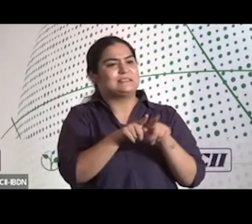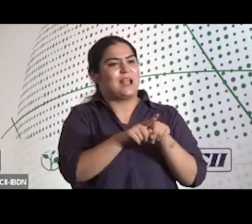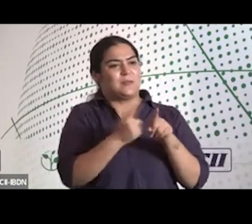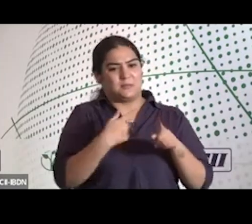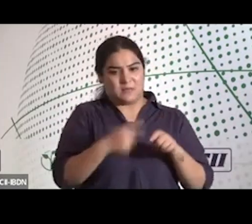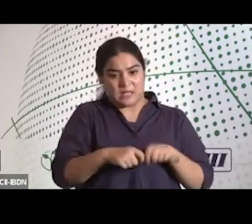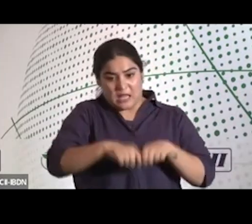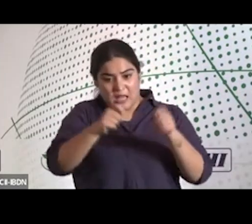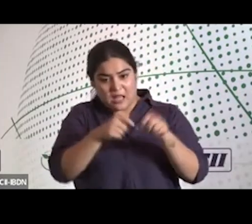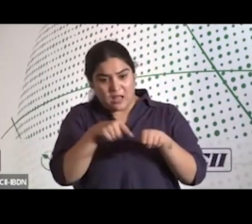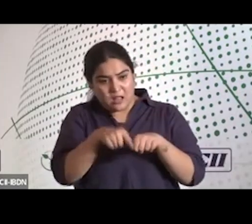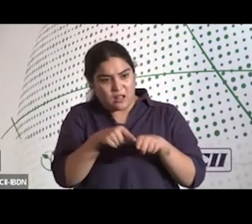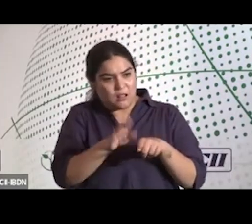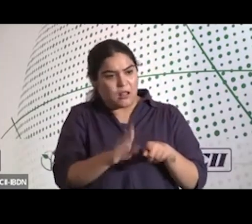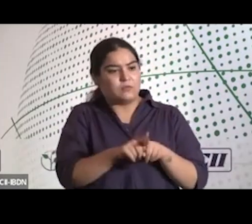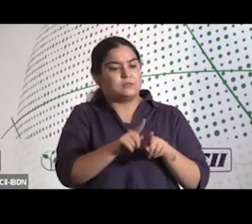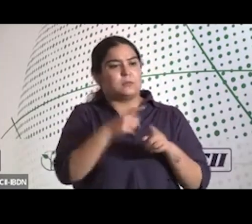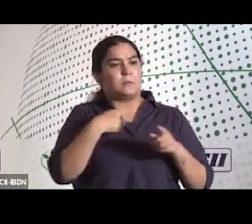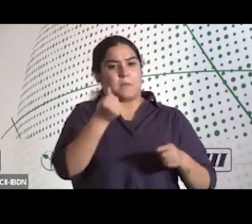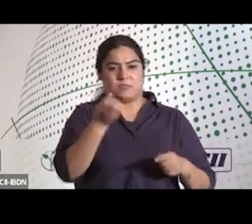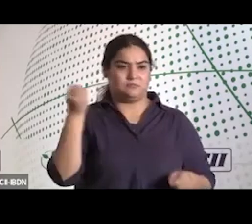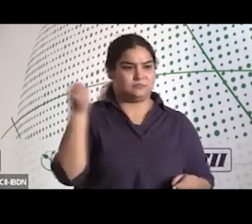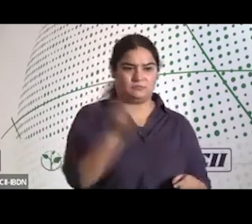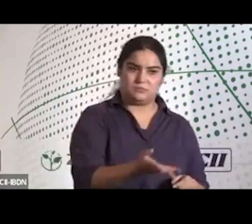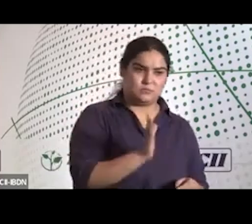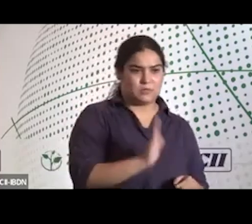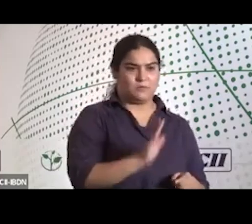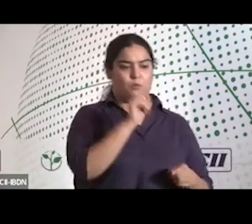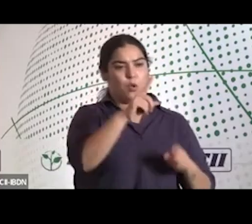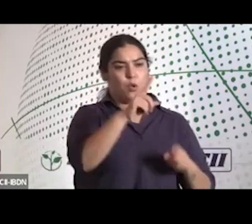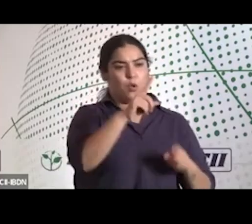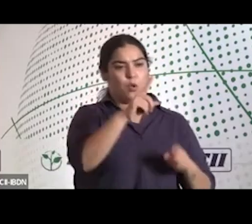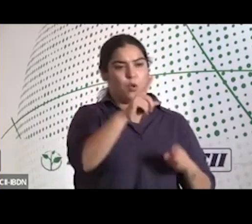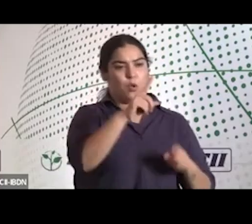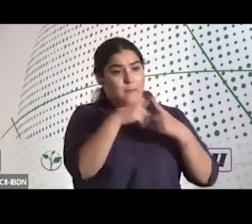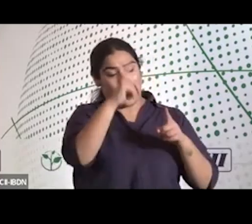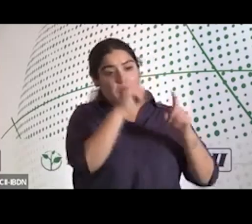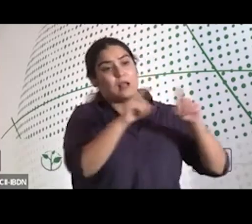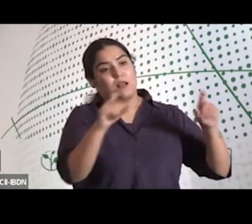But just finding out what that clarity is will help in so many ways to program